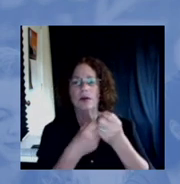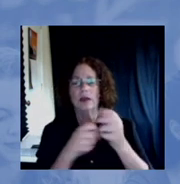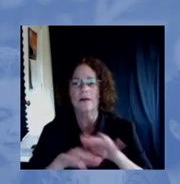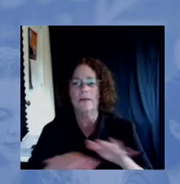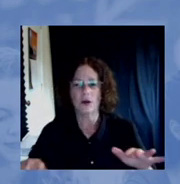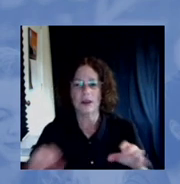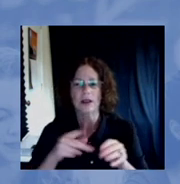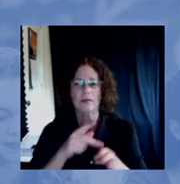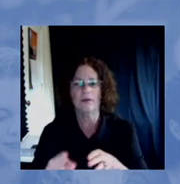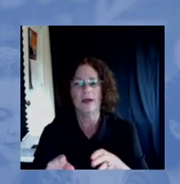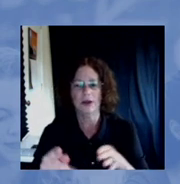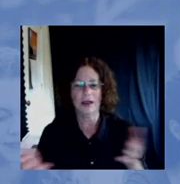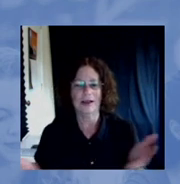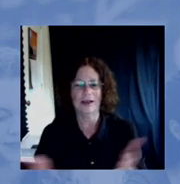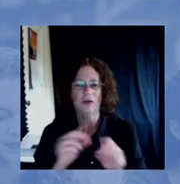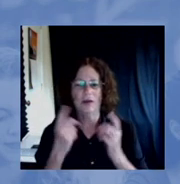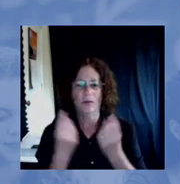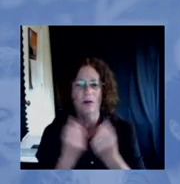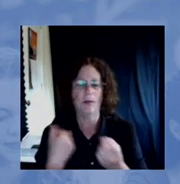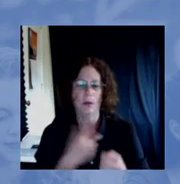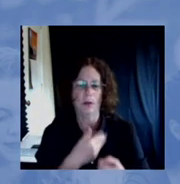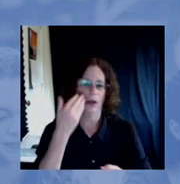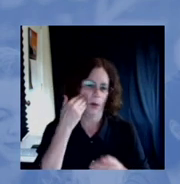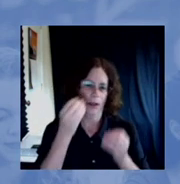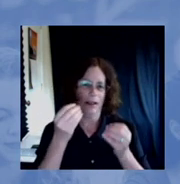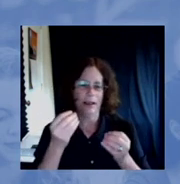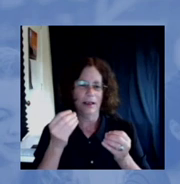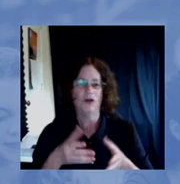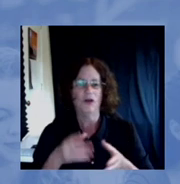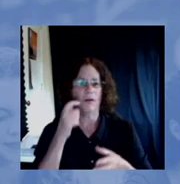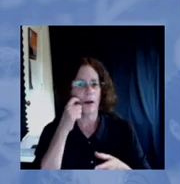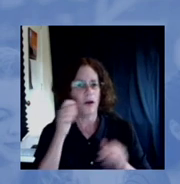HERE AT THE DEPARTMENT WE KNOW THAT TEACHERS OF COLOR CAN HAVE HIGH POSITIVE IMPACT ON